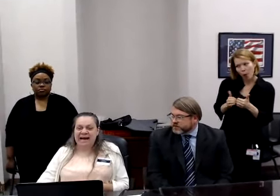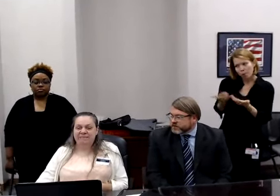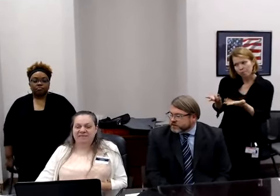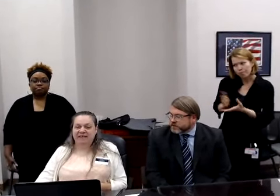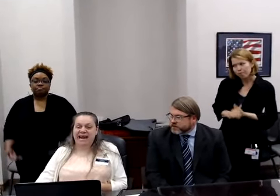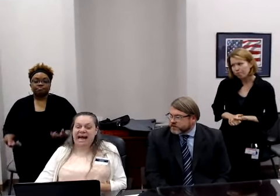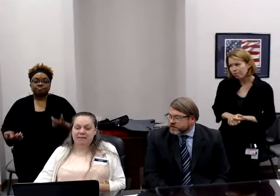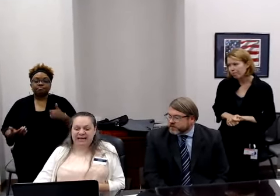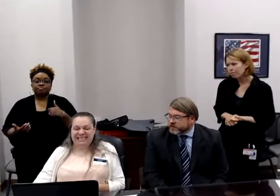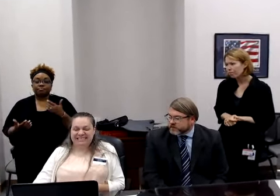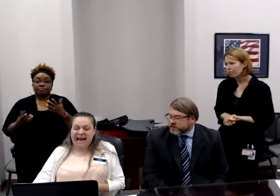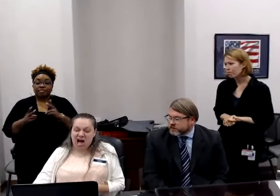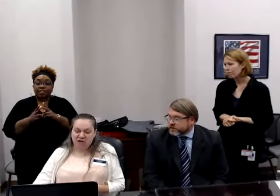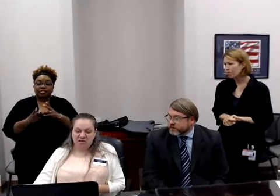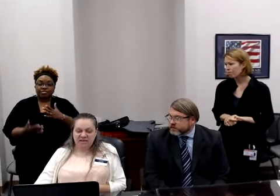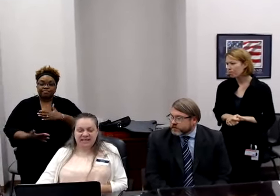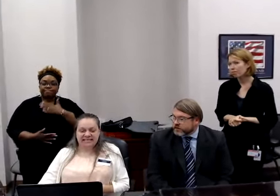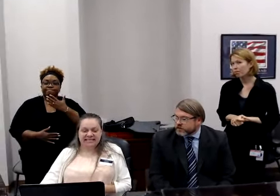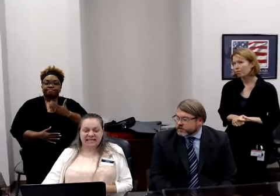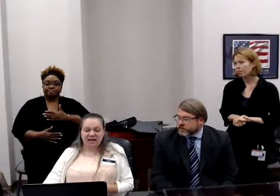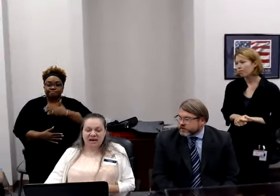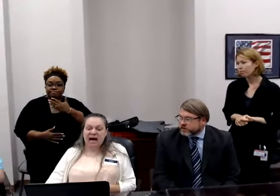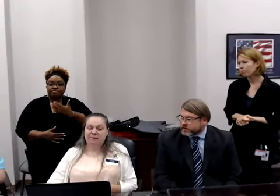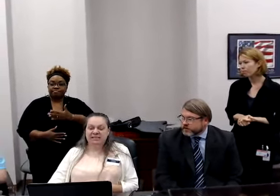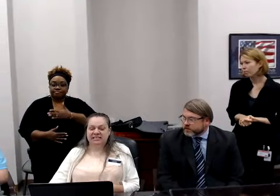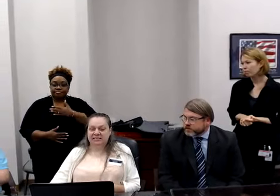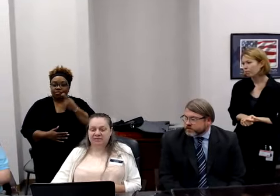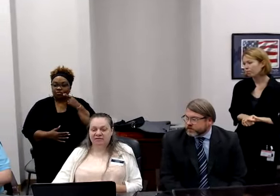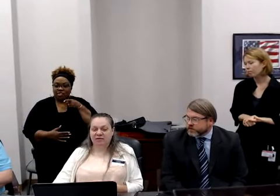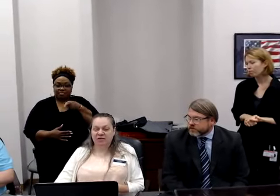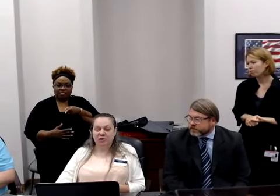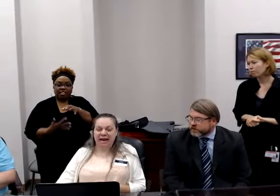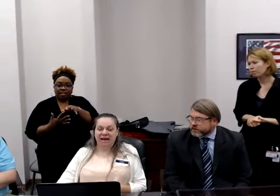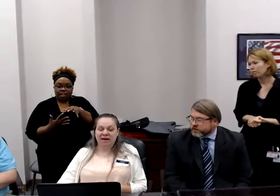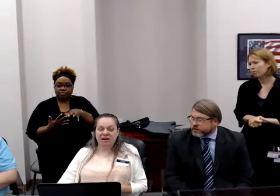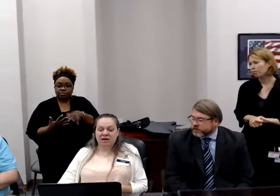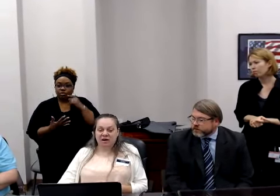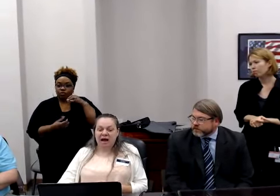I am very happy to have this option for voting.